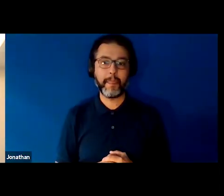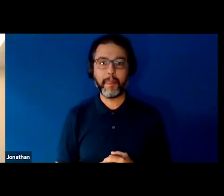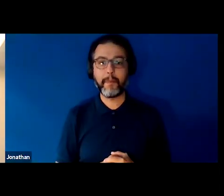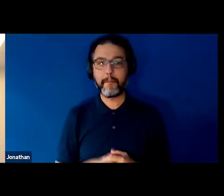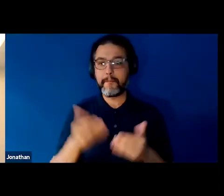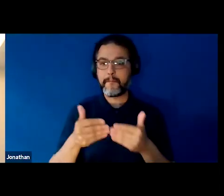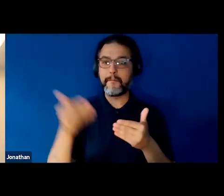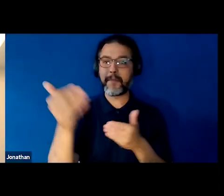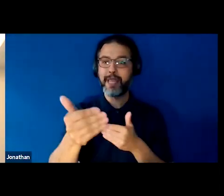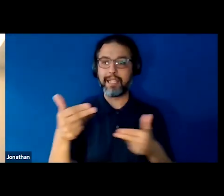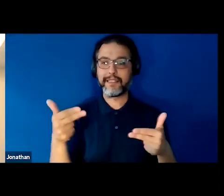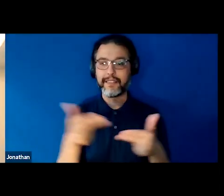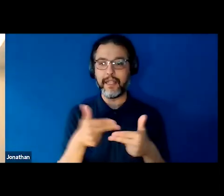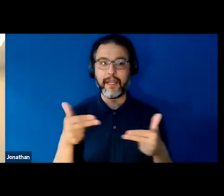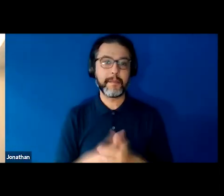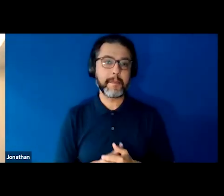Next slide.